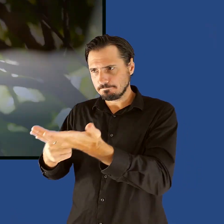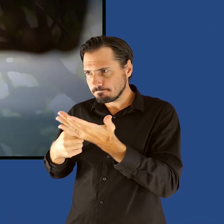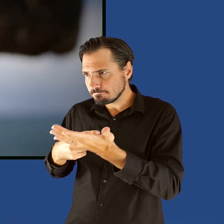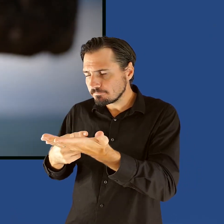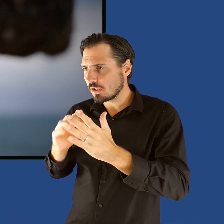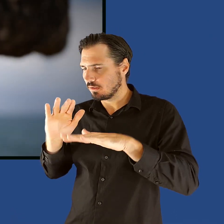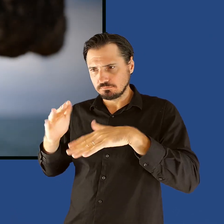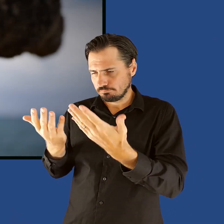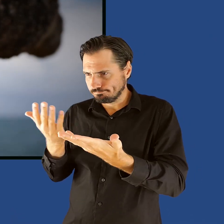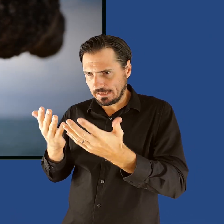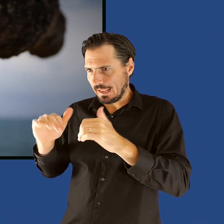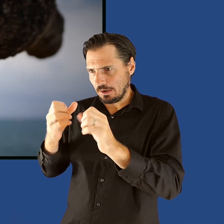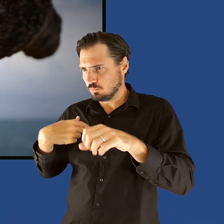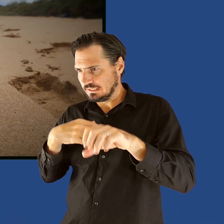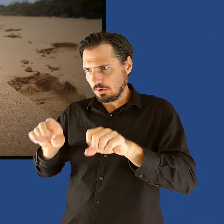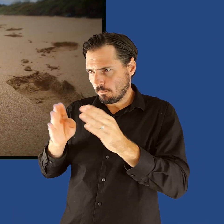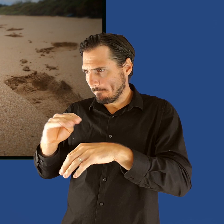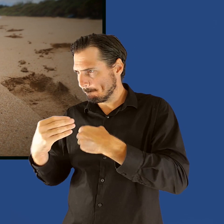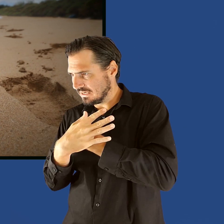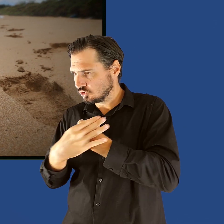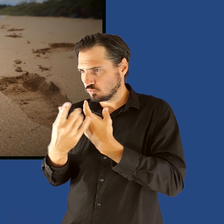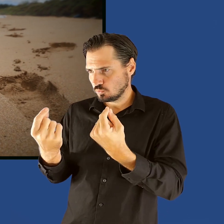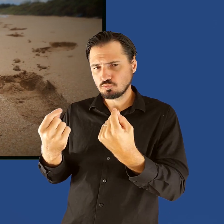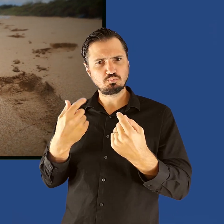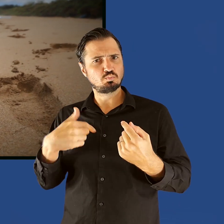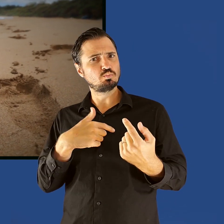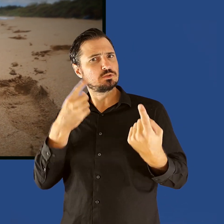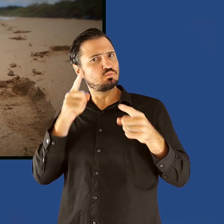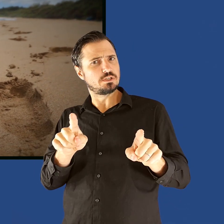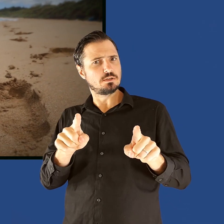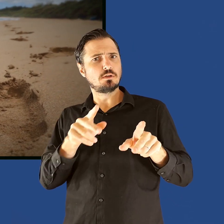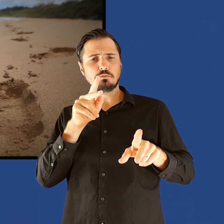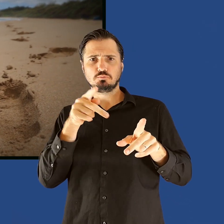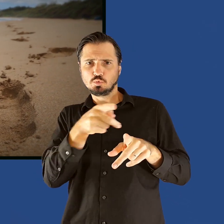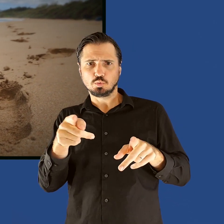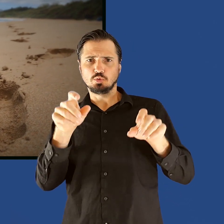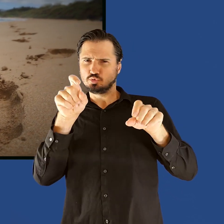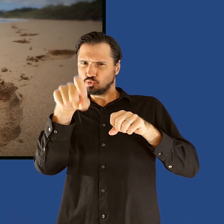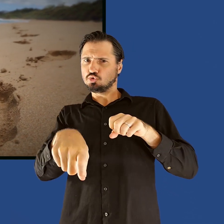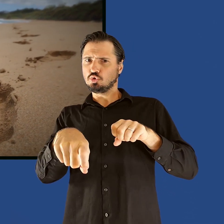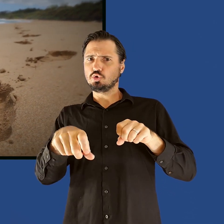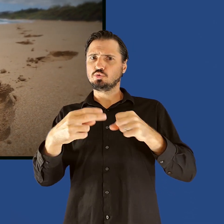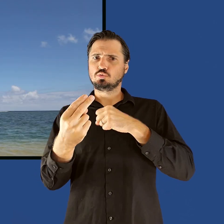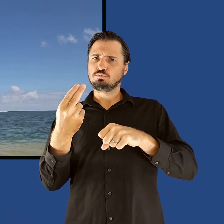And we feel strongly that our residents should be able to use the beach more freely than currently allowed under the Governor’s Seventh Proclamation.